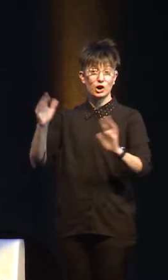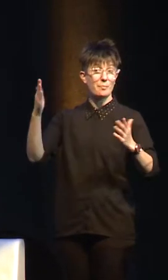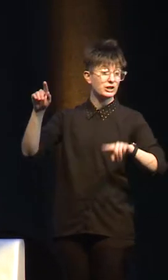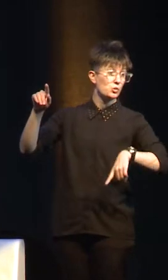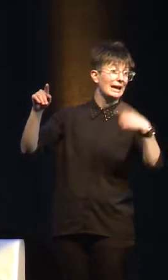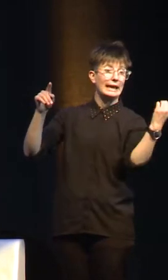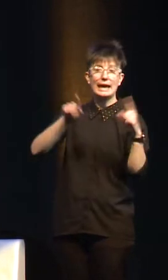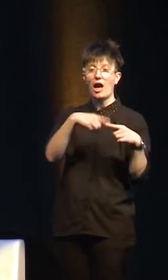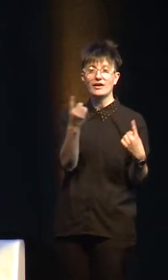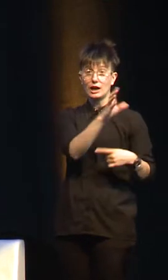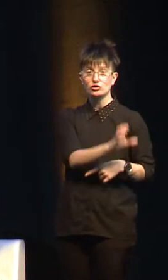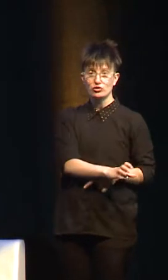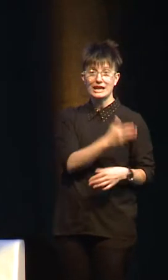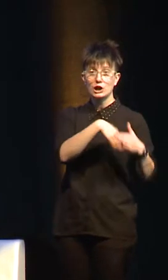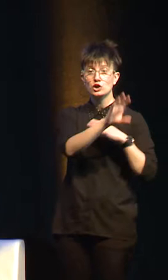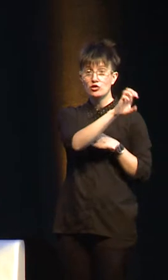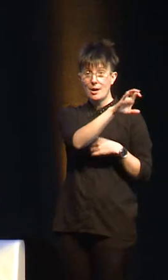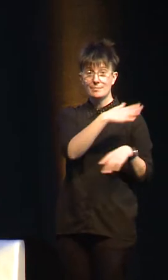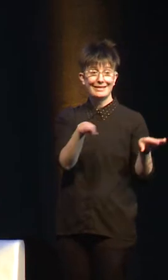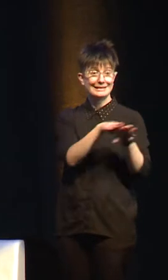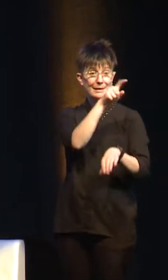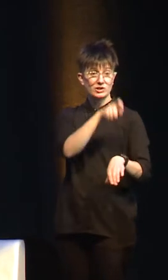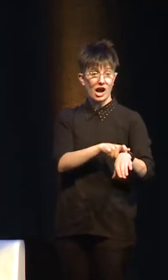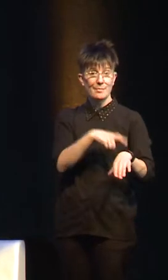choices ahead of them, and they're really starting to feel that friction. But the fact